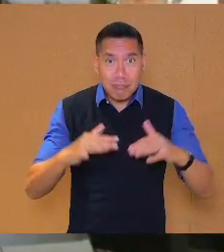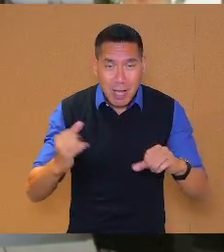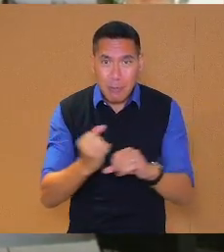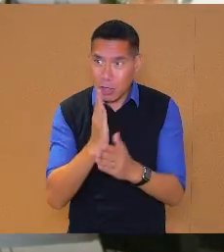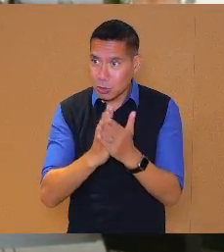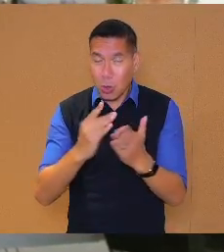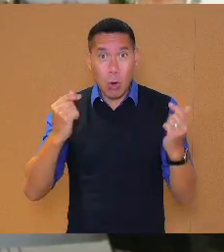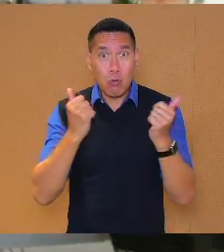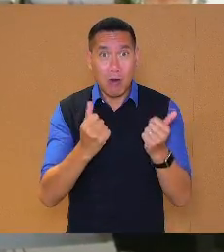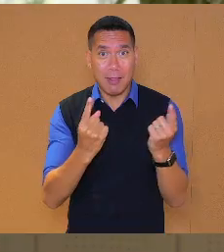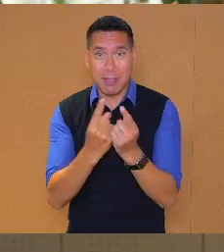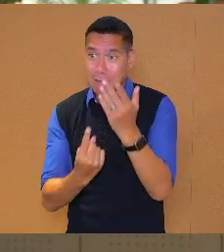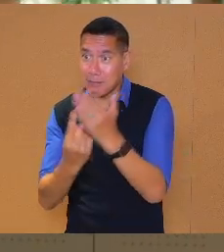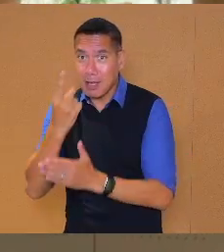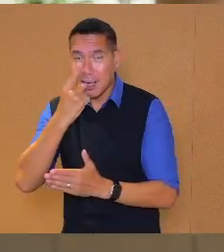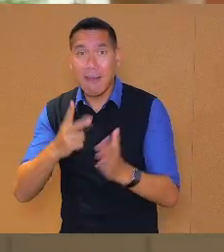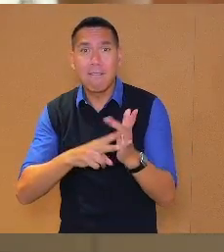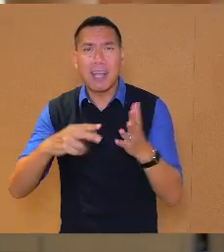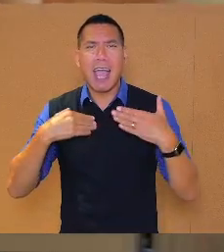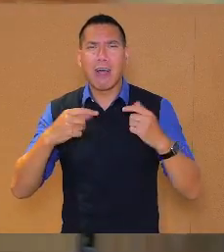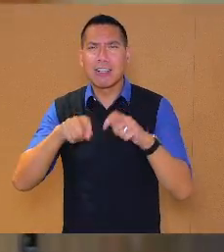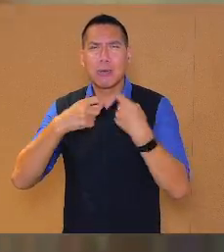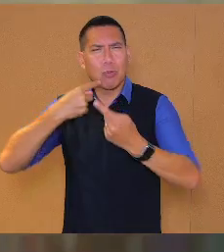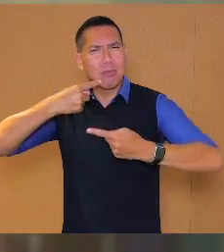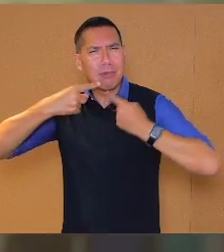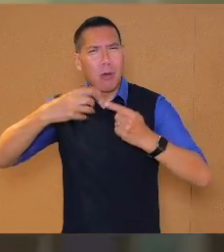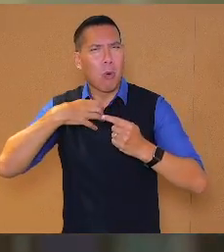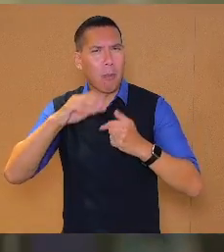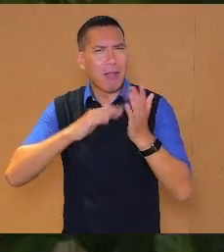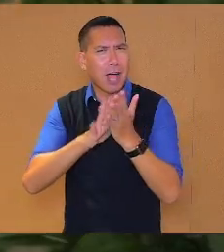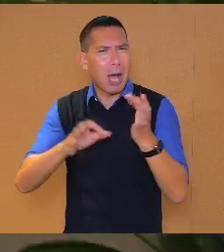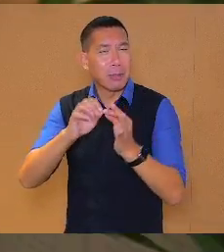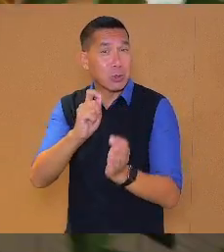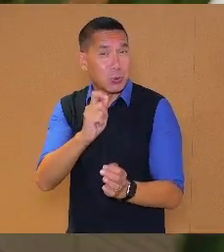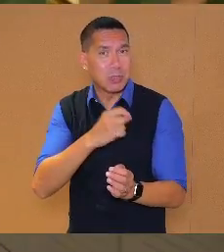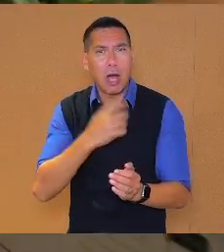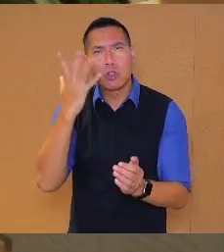community to come together and make great things happen. The VicHealth team will share more information about it soon.